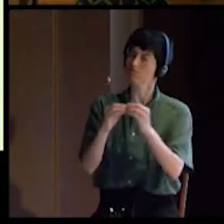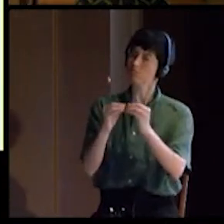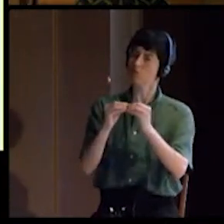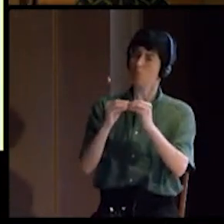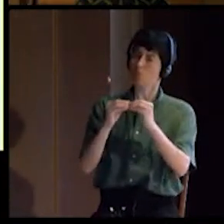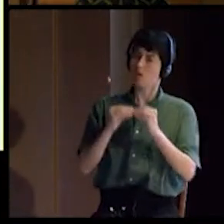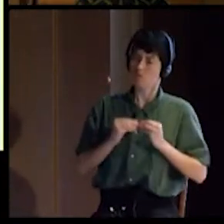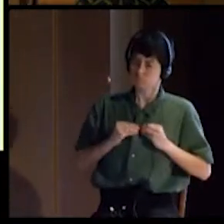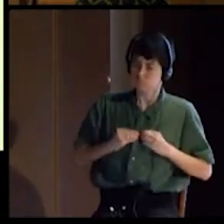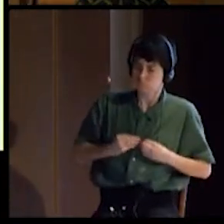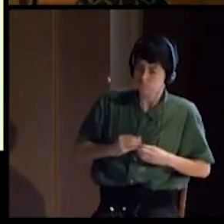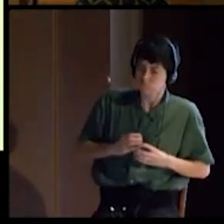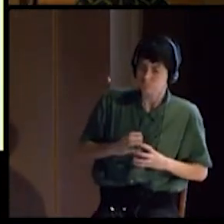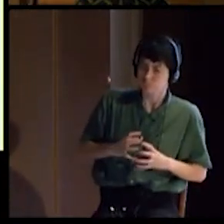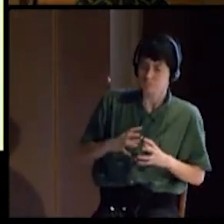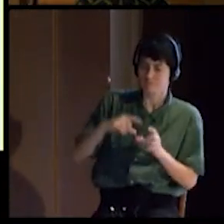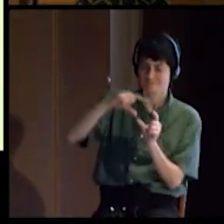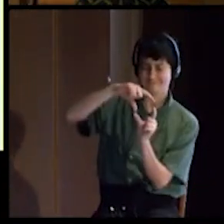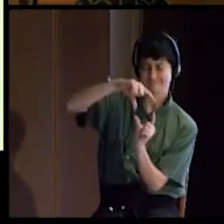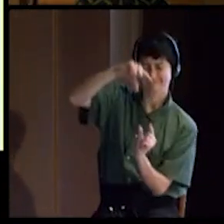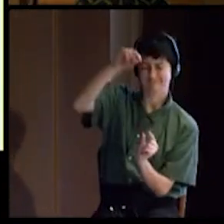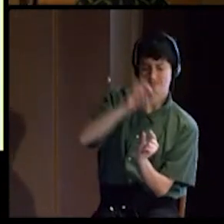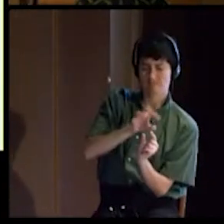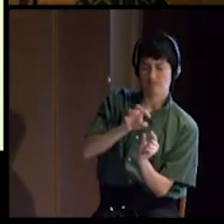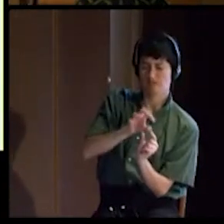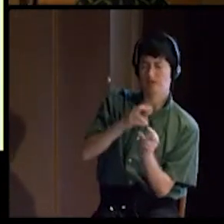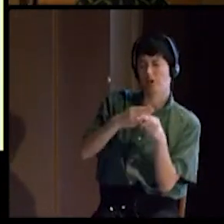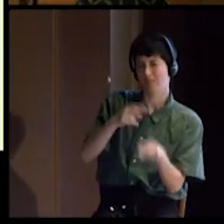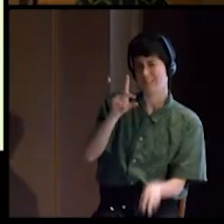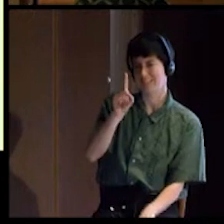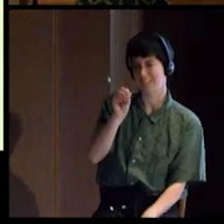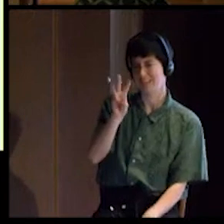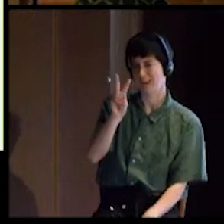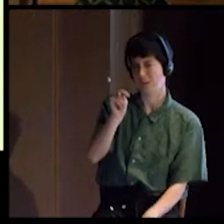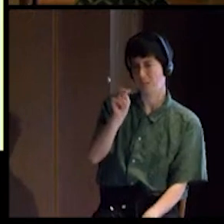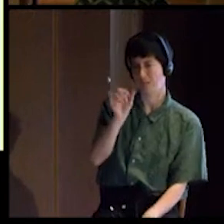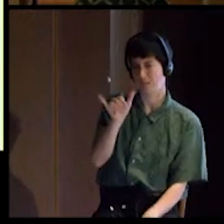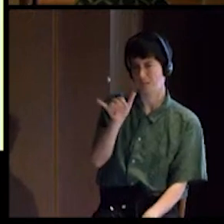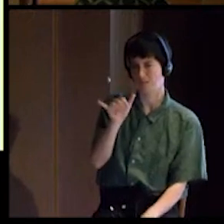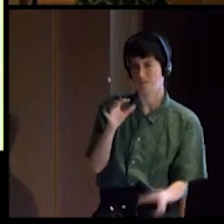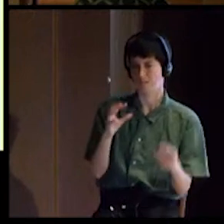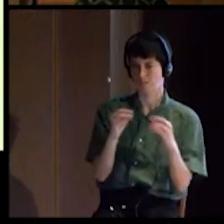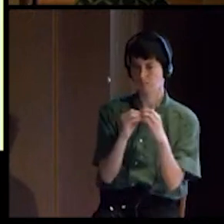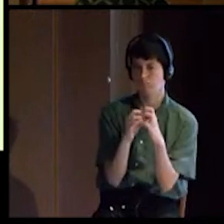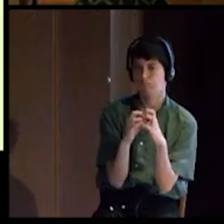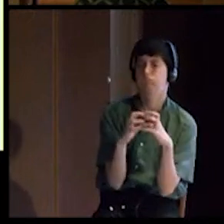birds get more downy feathers. The other really strong pattern we found was